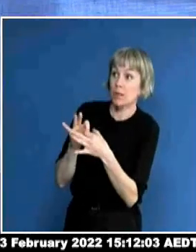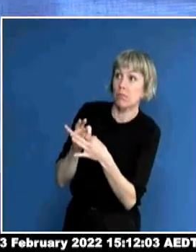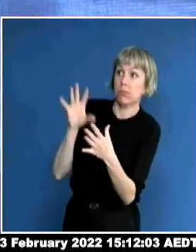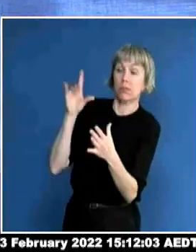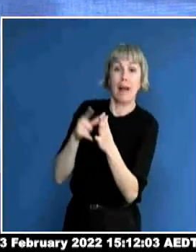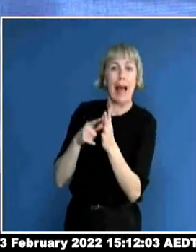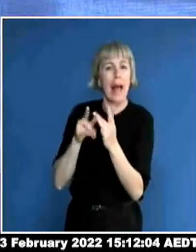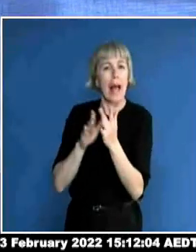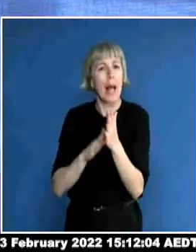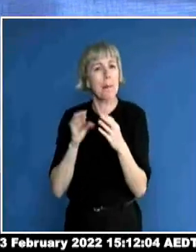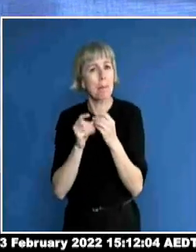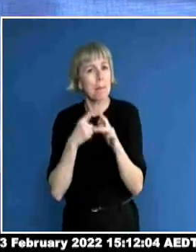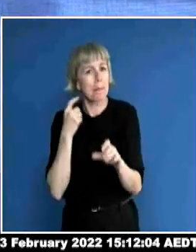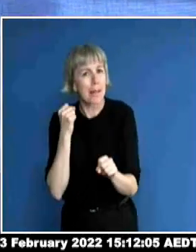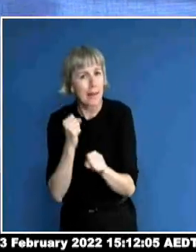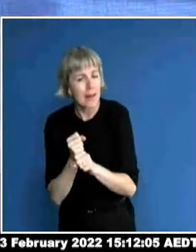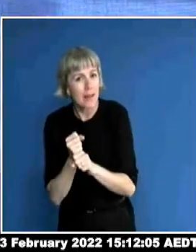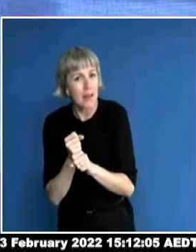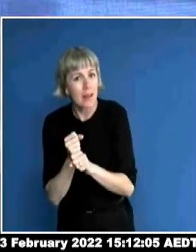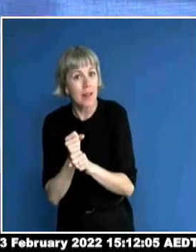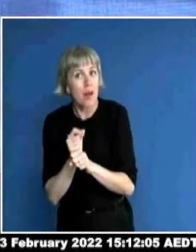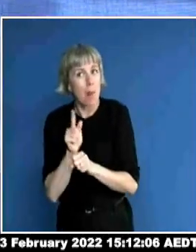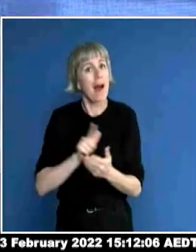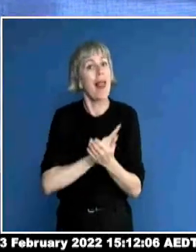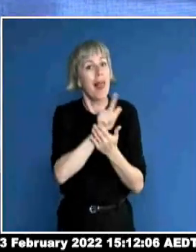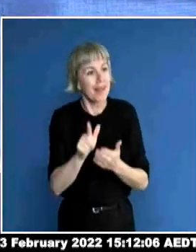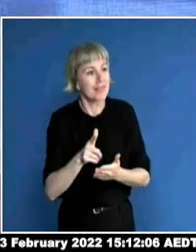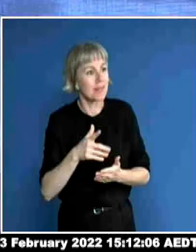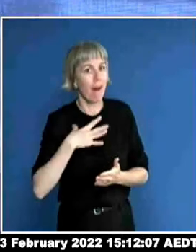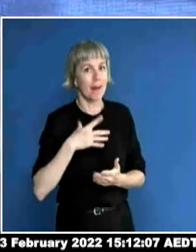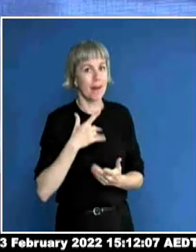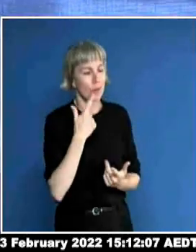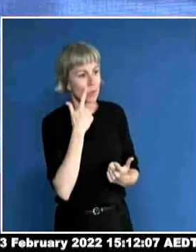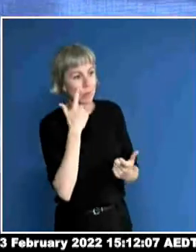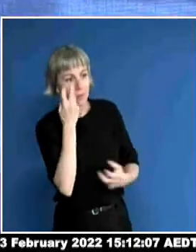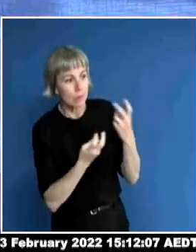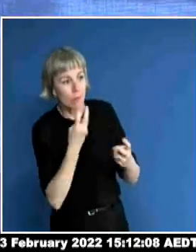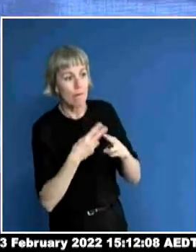another job. MS EASTMAN: You didn't understand when you resigned from your